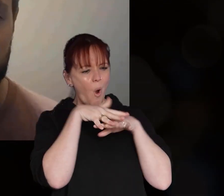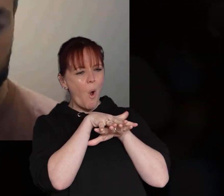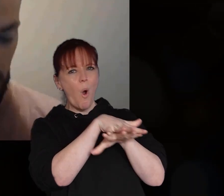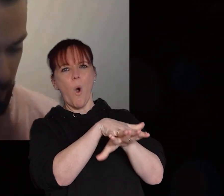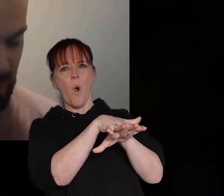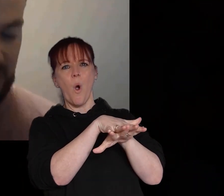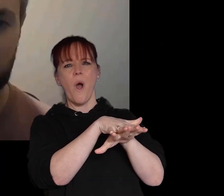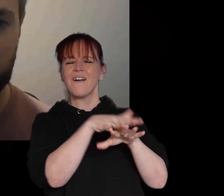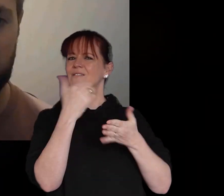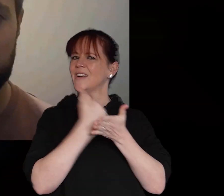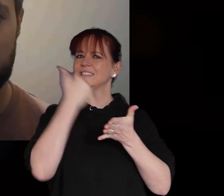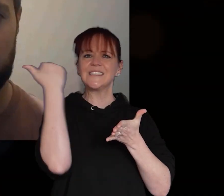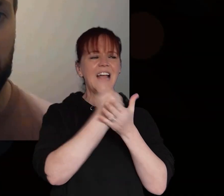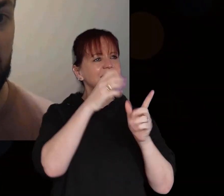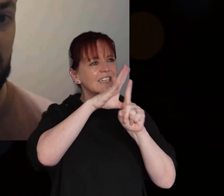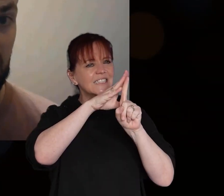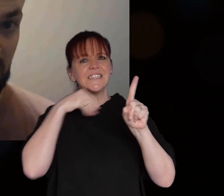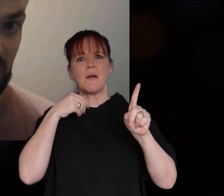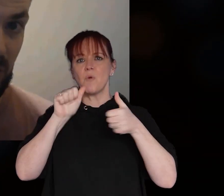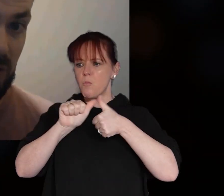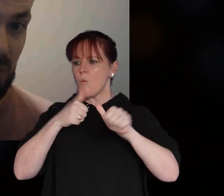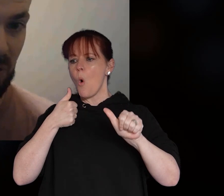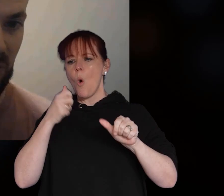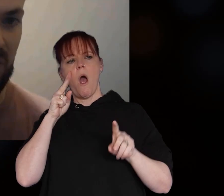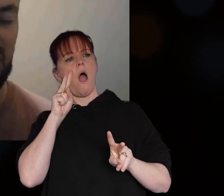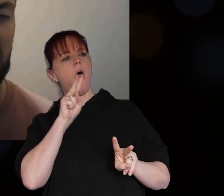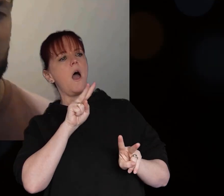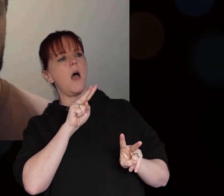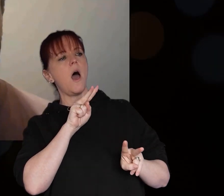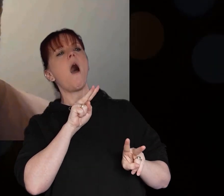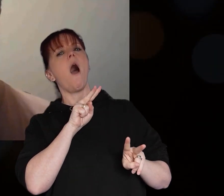this is a great example for the rest of the industry to be looking at.